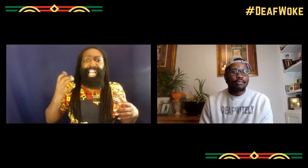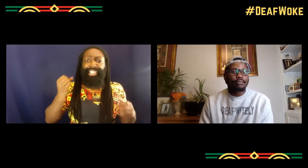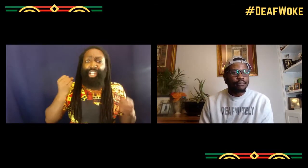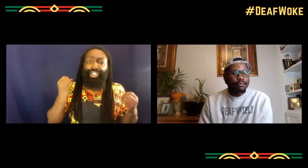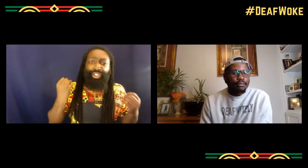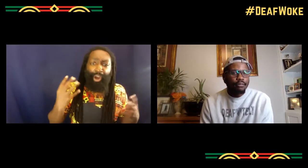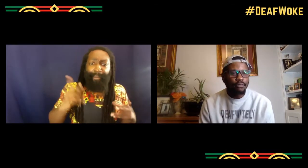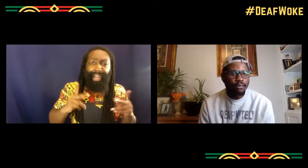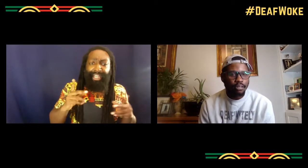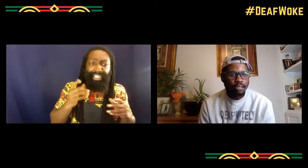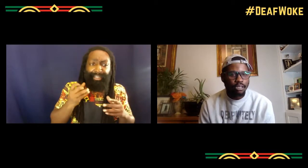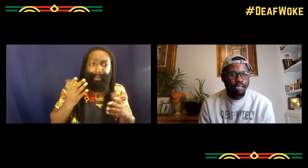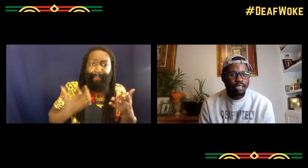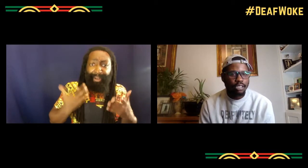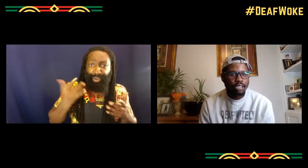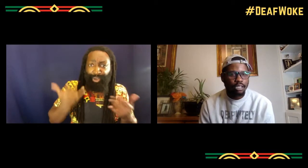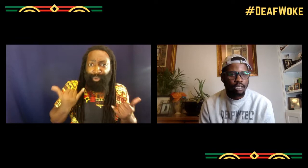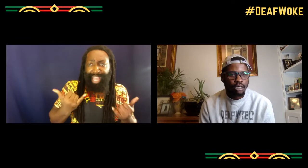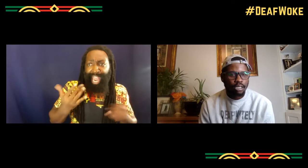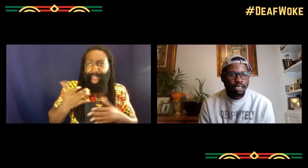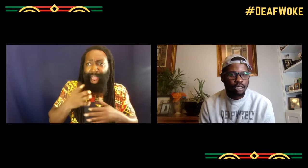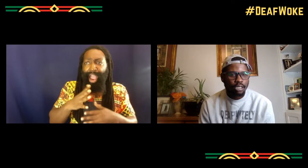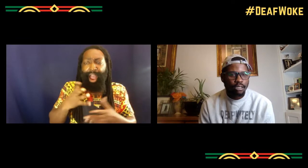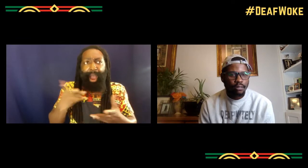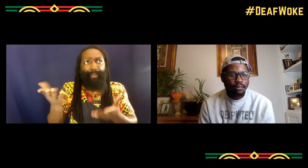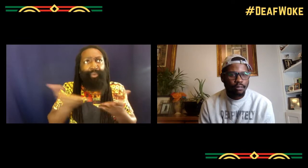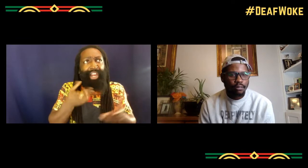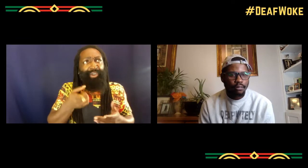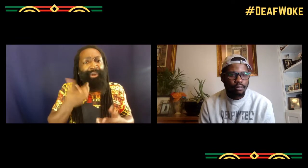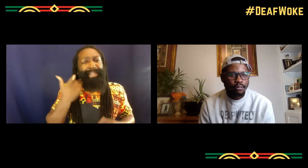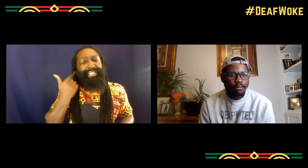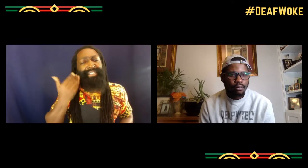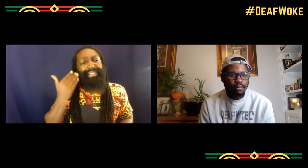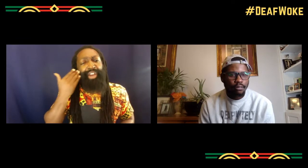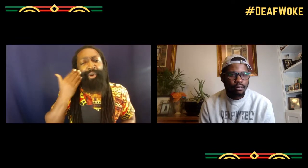that something that was part of my journey. You know, especially today,